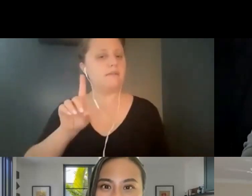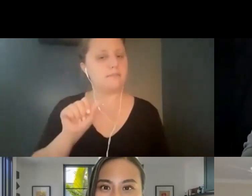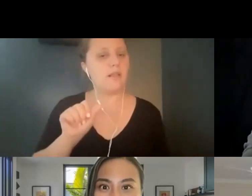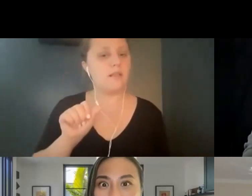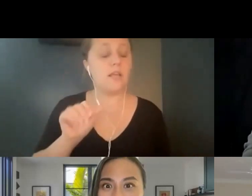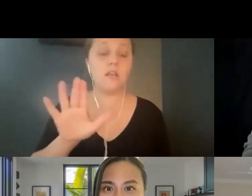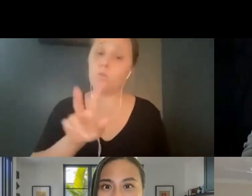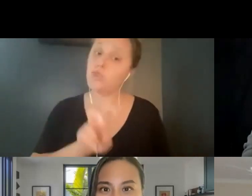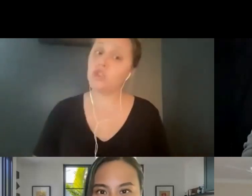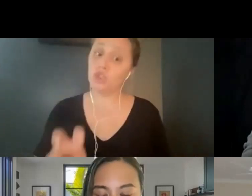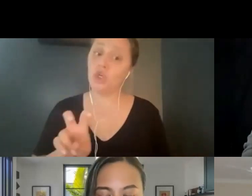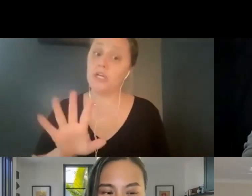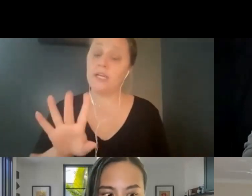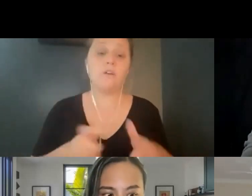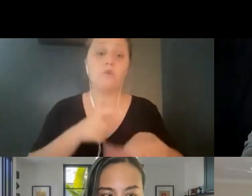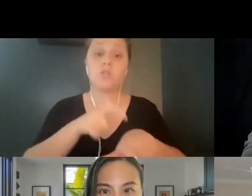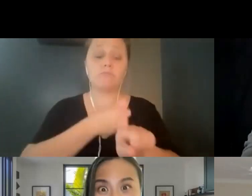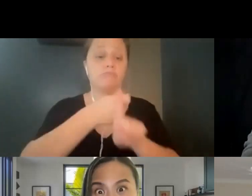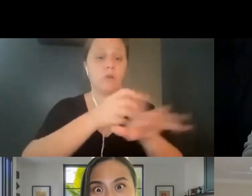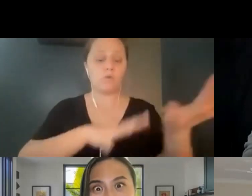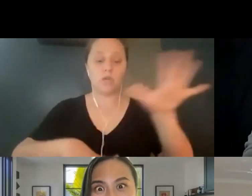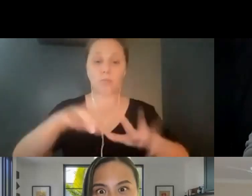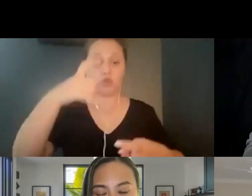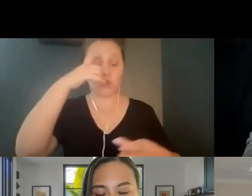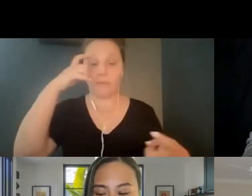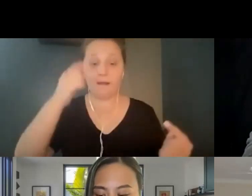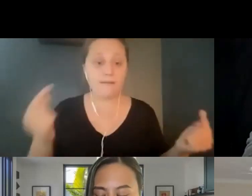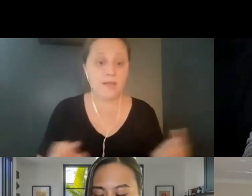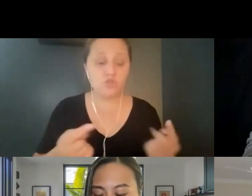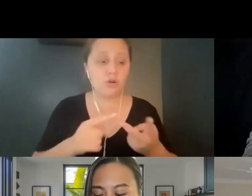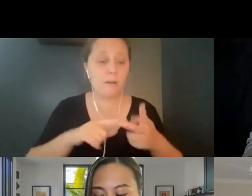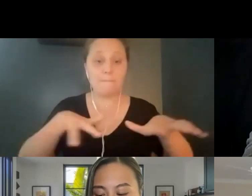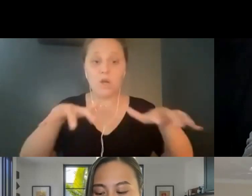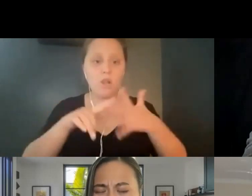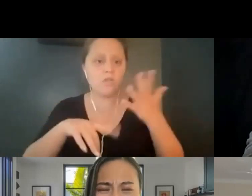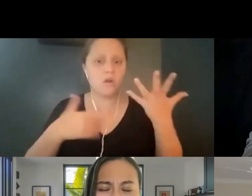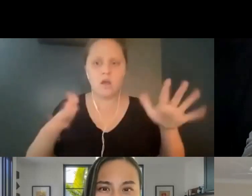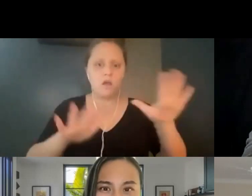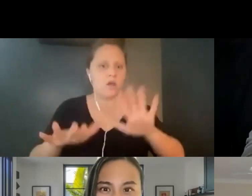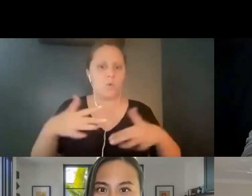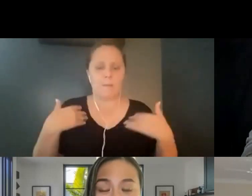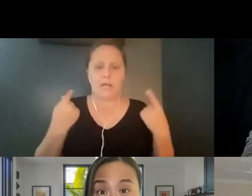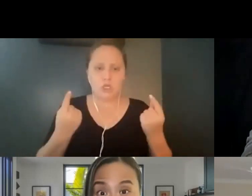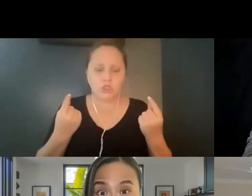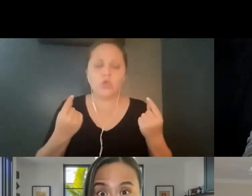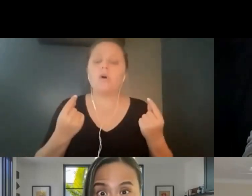At first it's like, whoa, you know I'm traumatically injured, I'm paralyzed. Oh no! What am I gonna do, but you know my disability has taught me empathy.